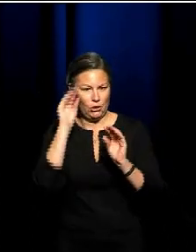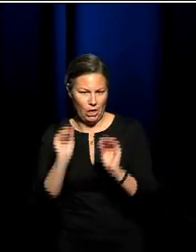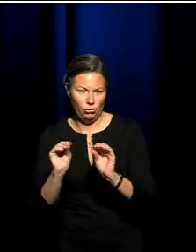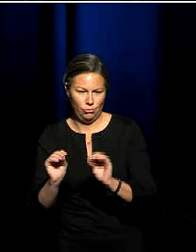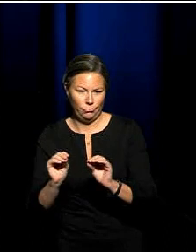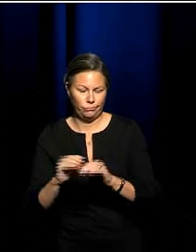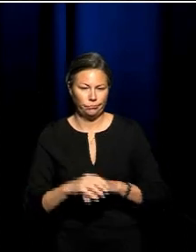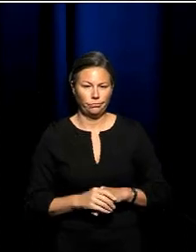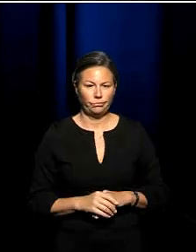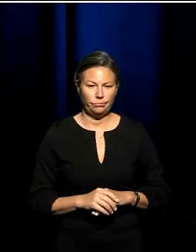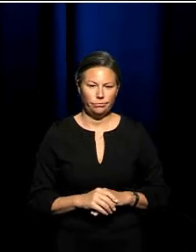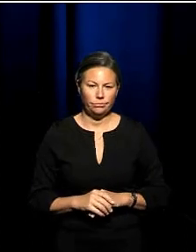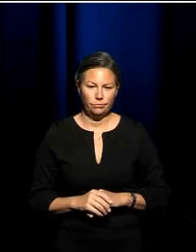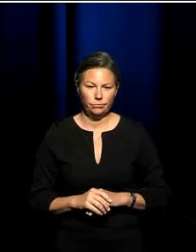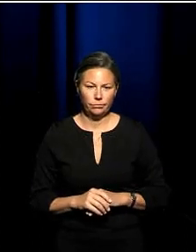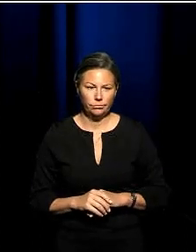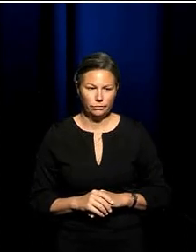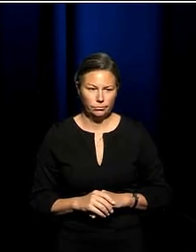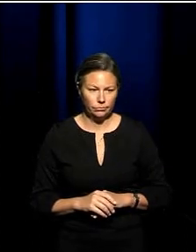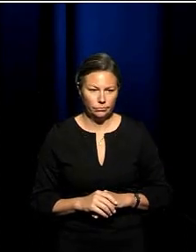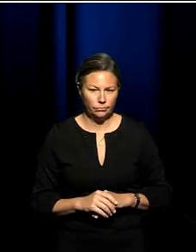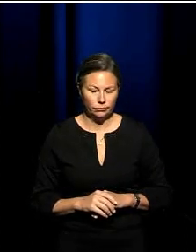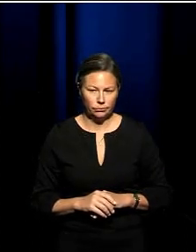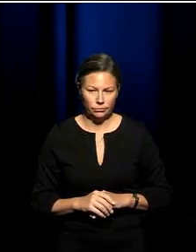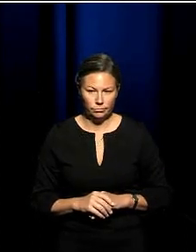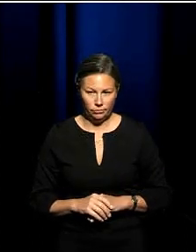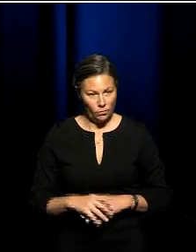I'm sharing this information today to demonstrate that the Royal Commission is